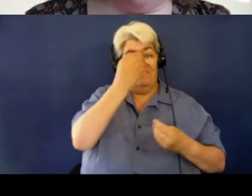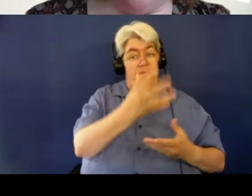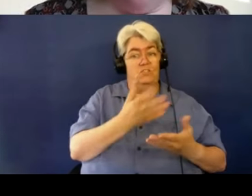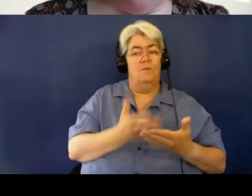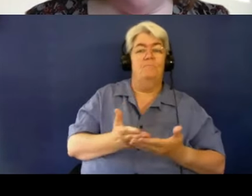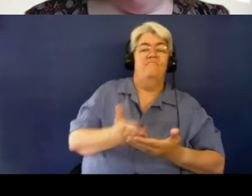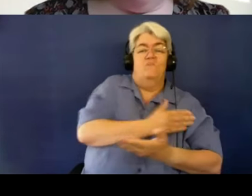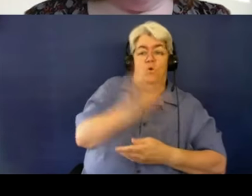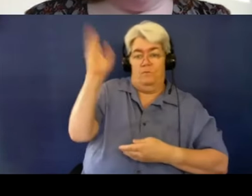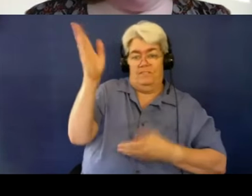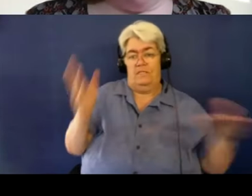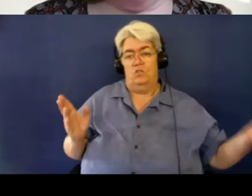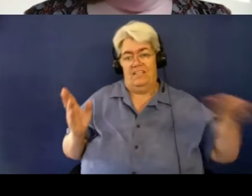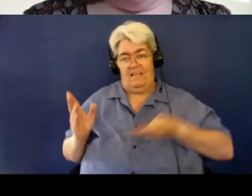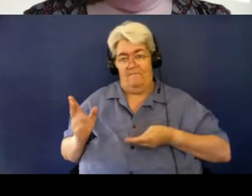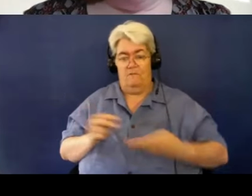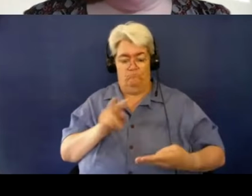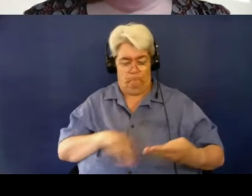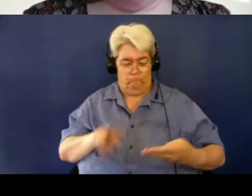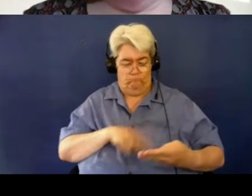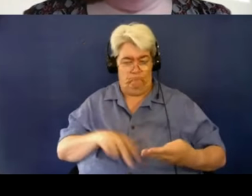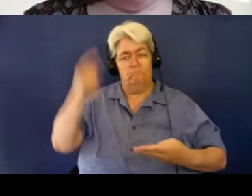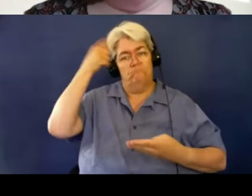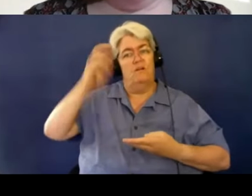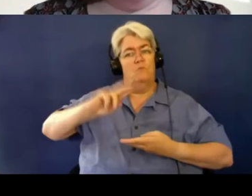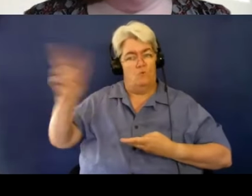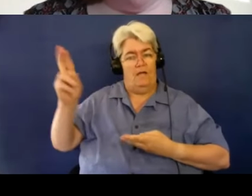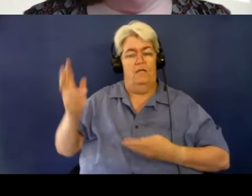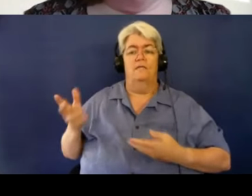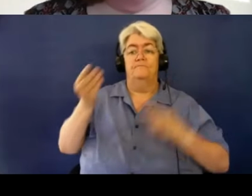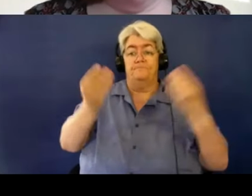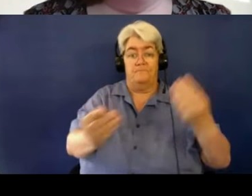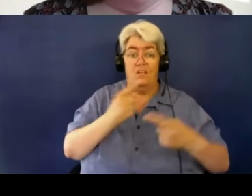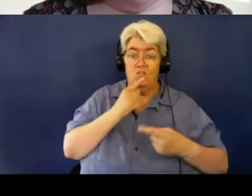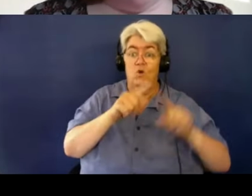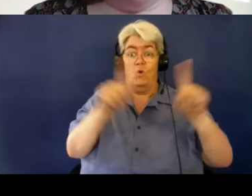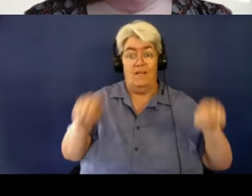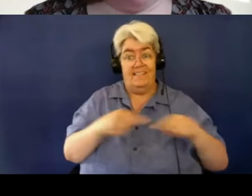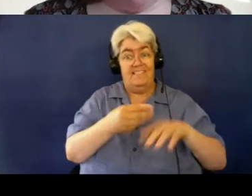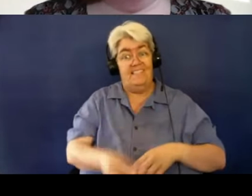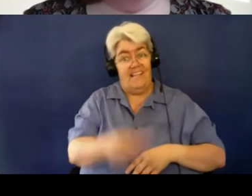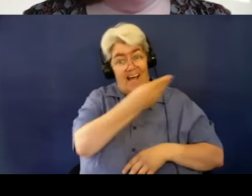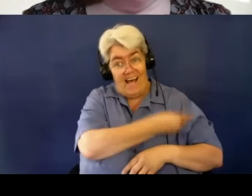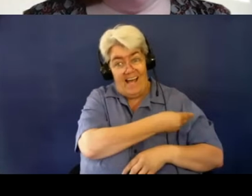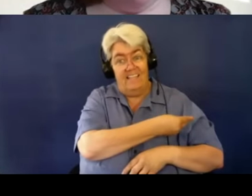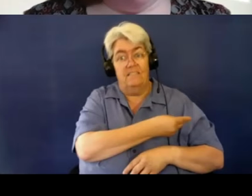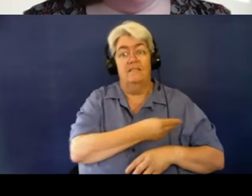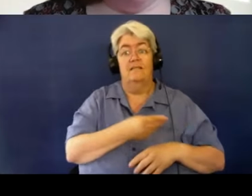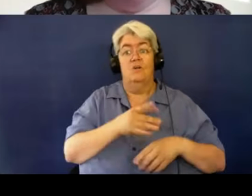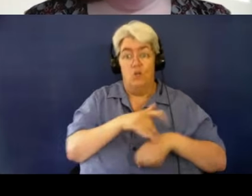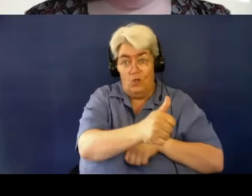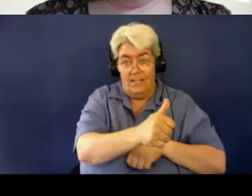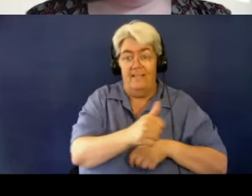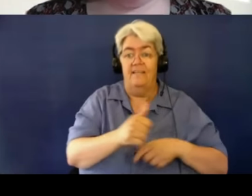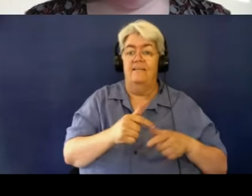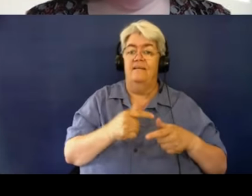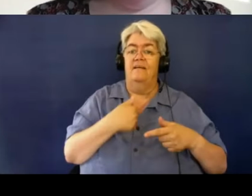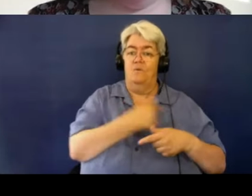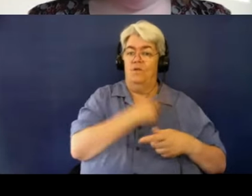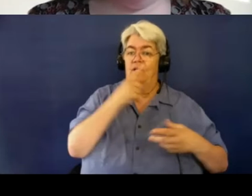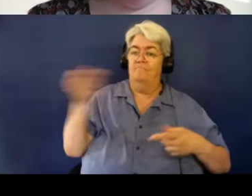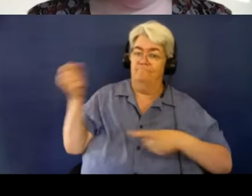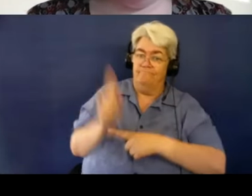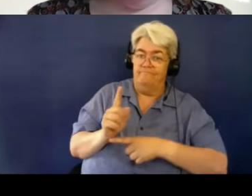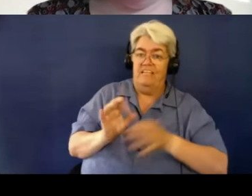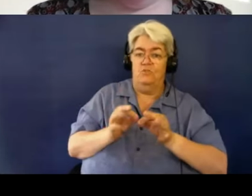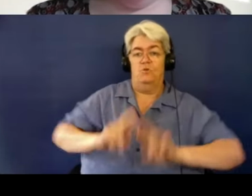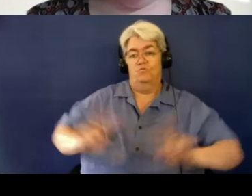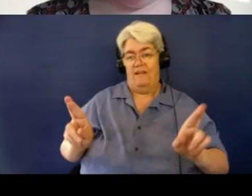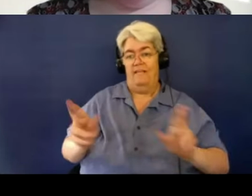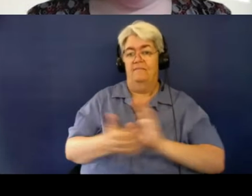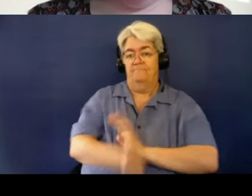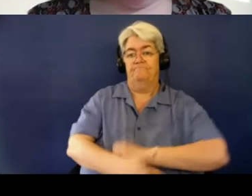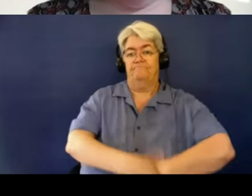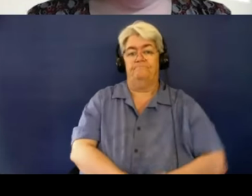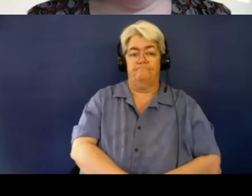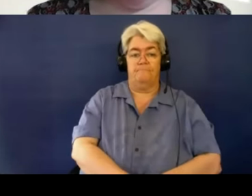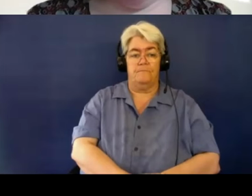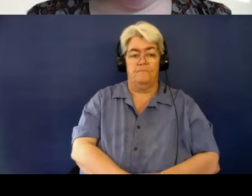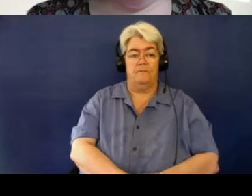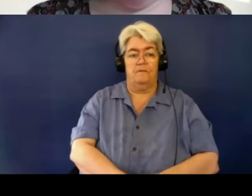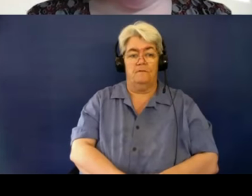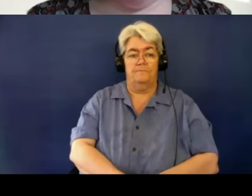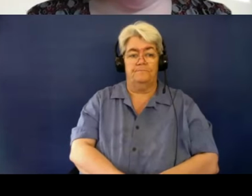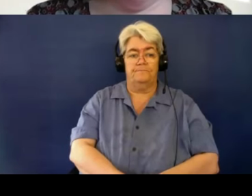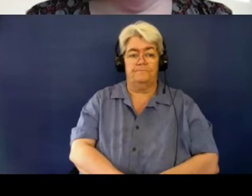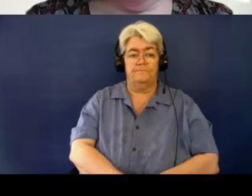So again, you want to make sure that you turn in those slide decks to the event organizers as soon as possible.